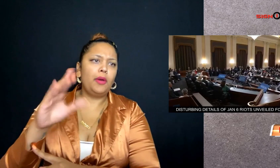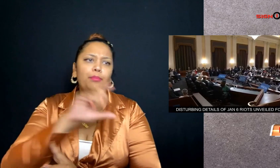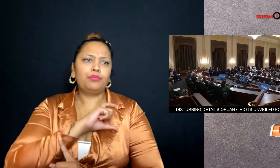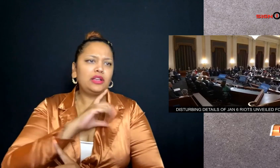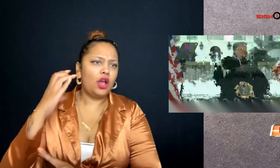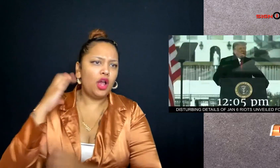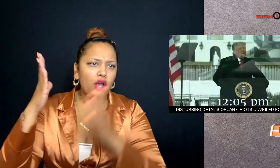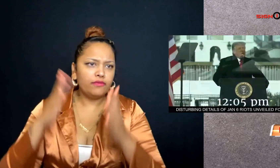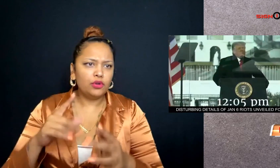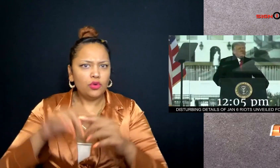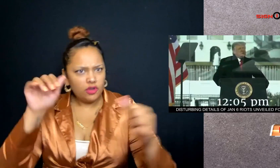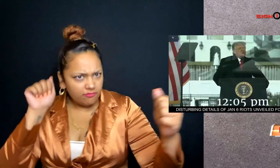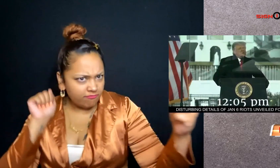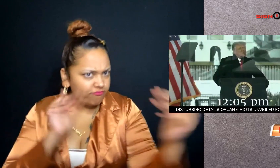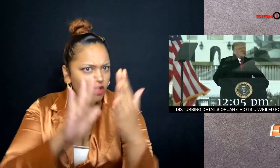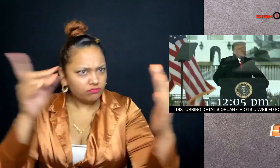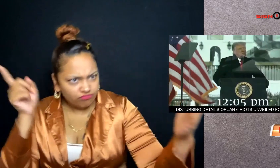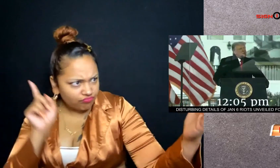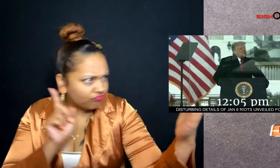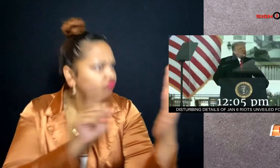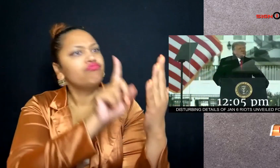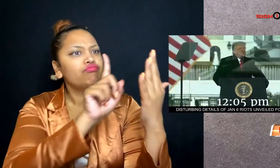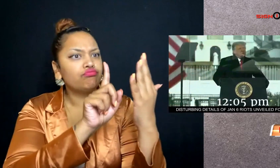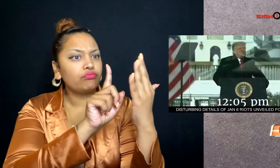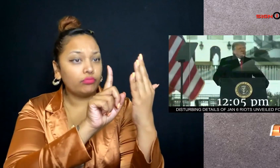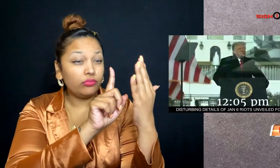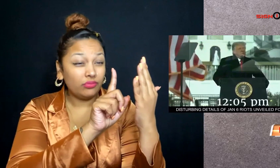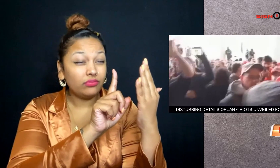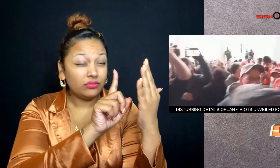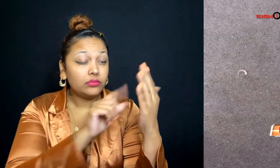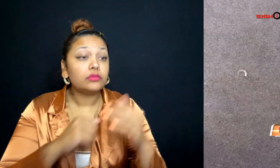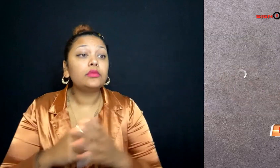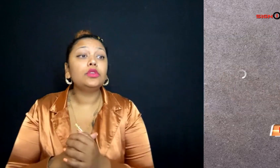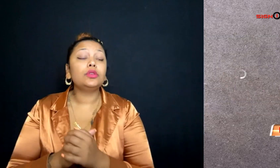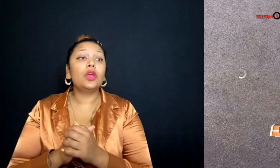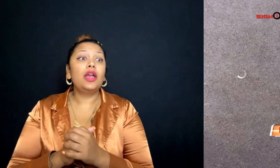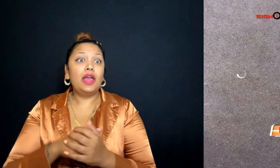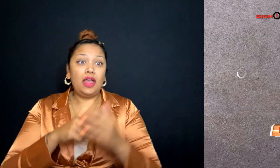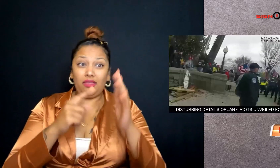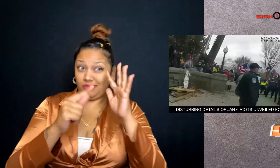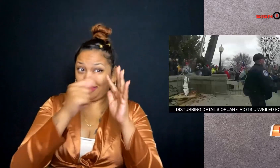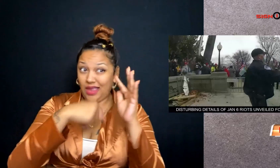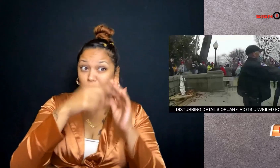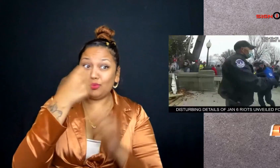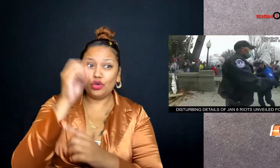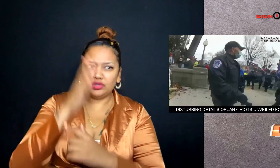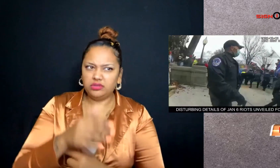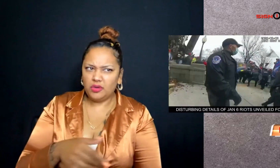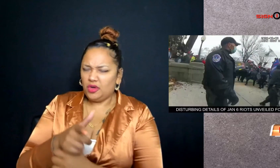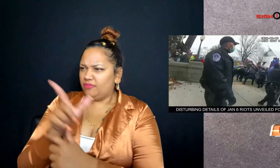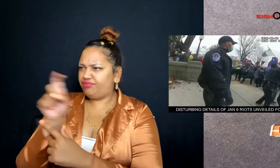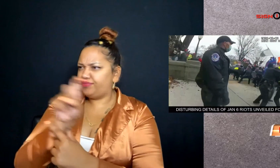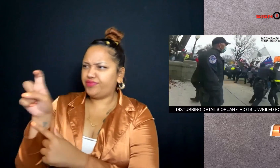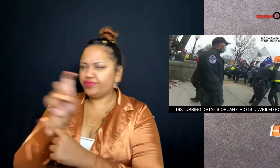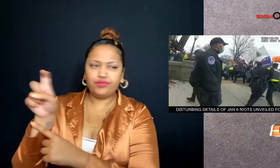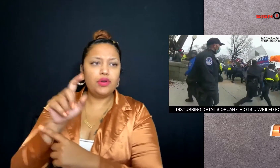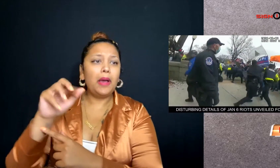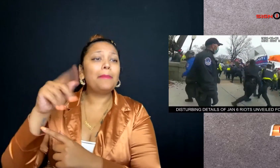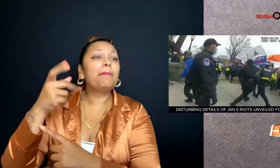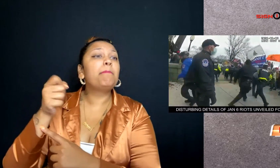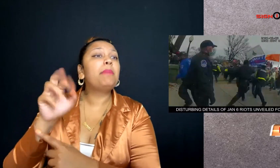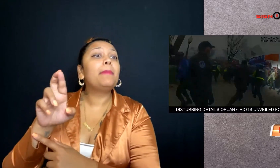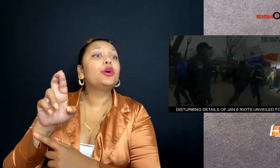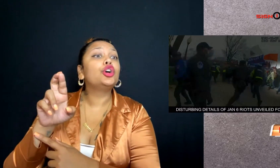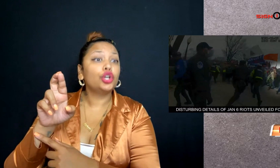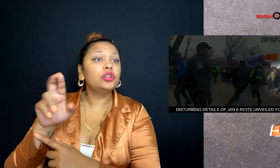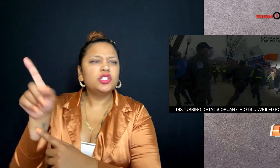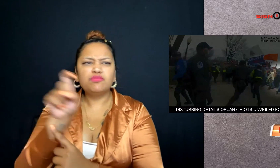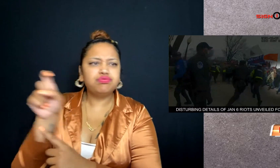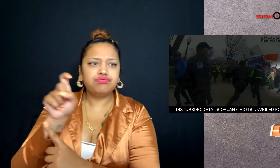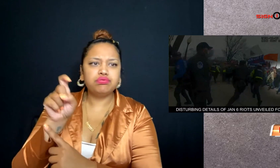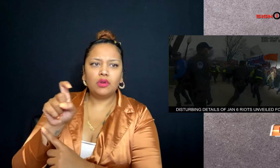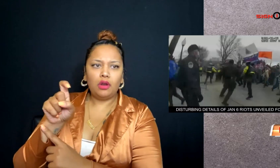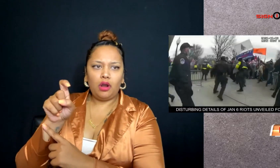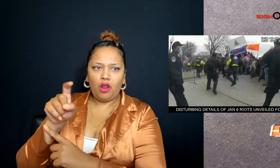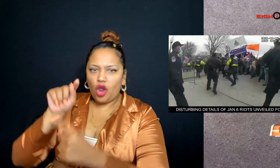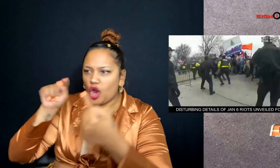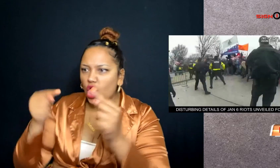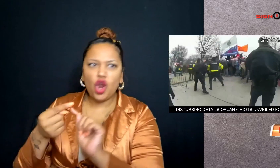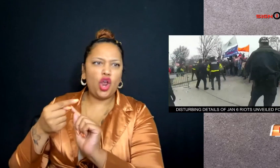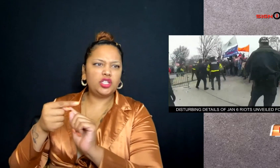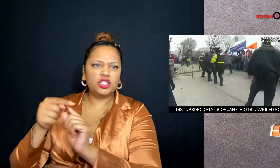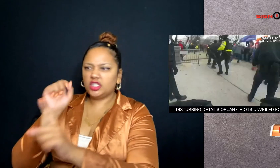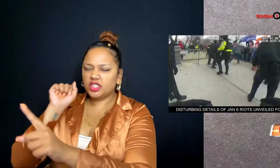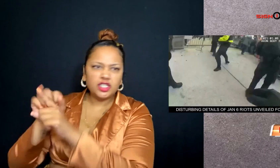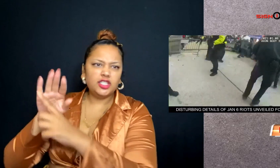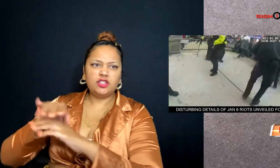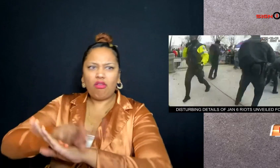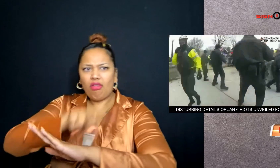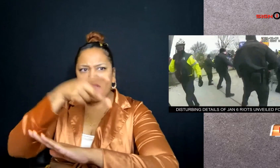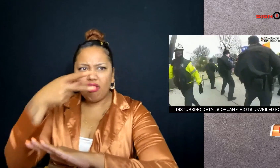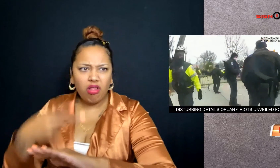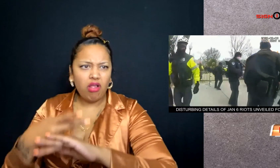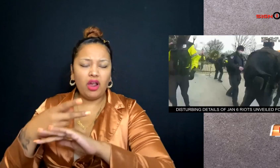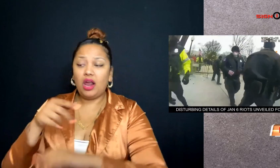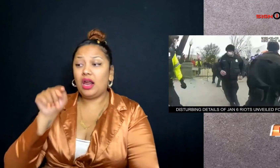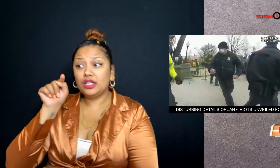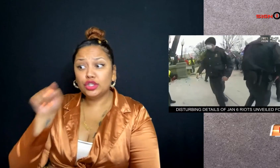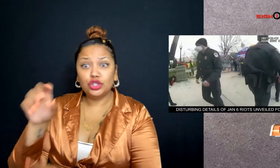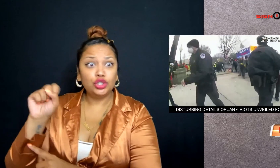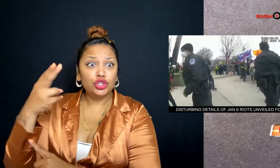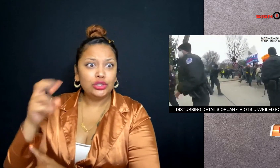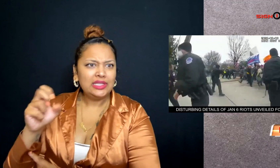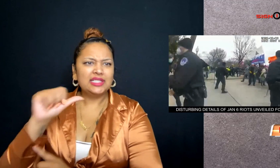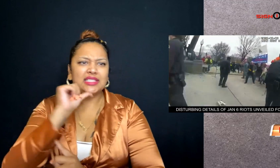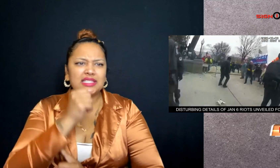officer to confront the angry mob she was pepper sprayed knocked unconscious and she